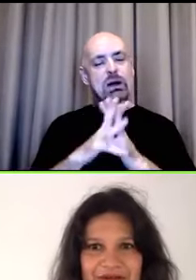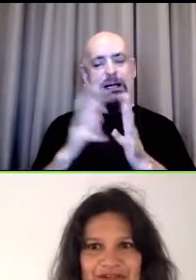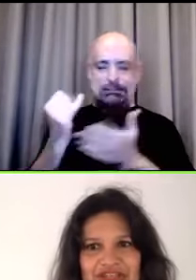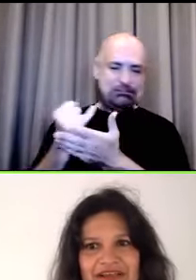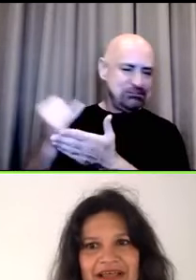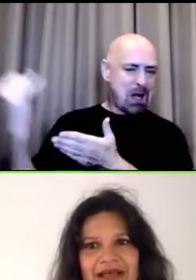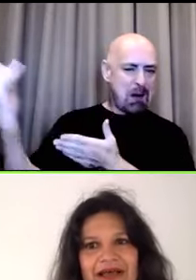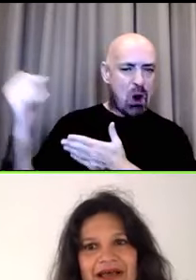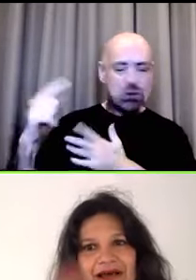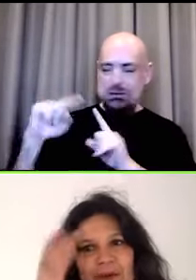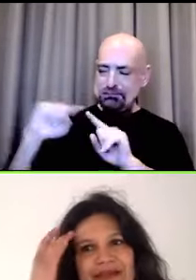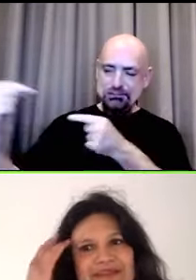our role in a home